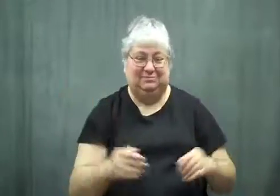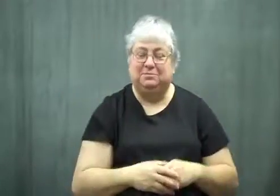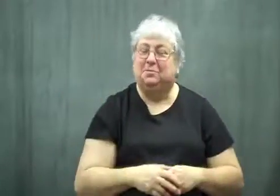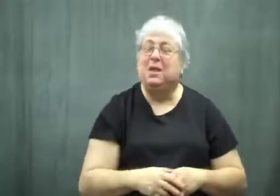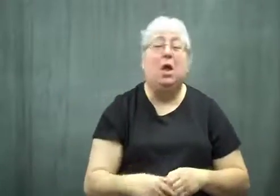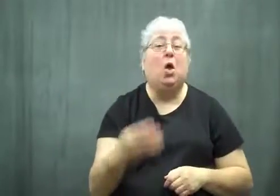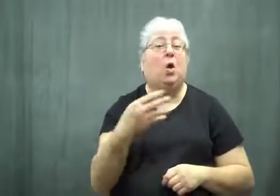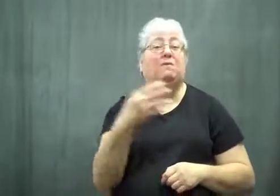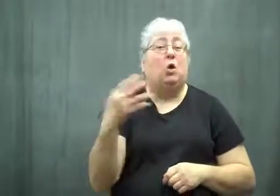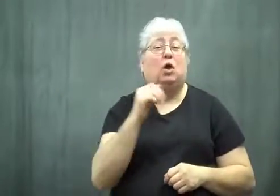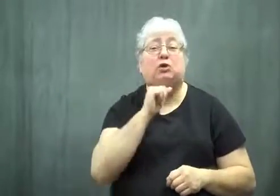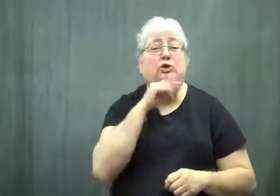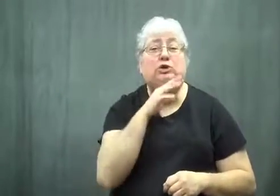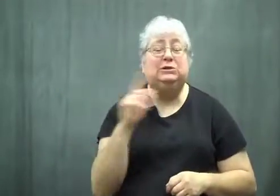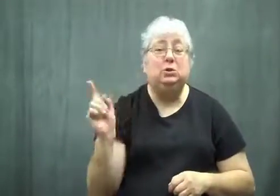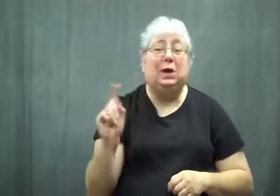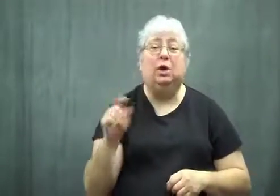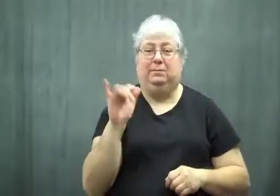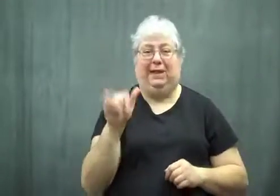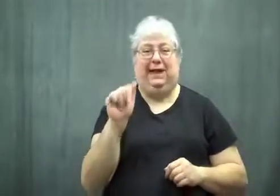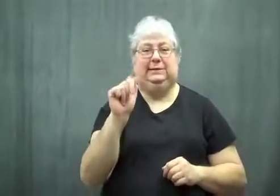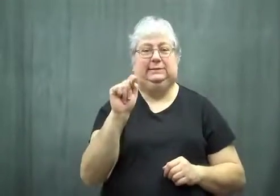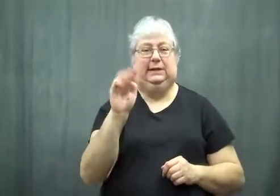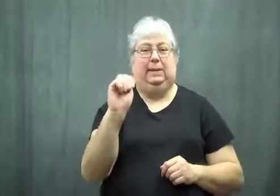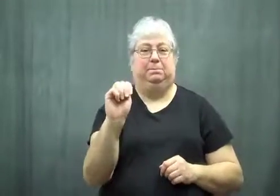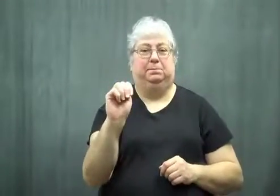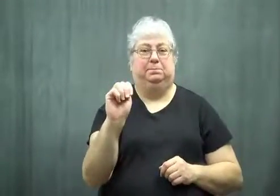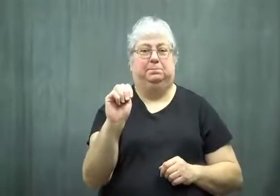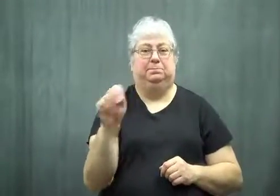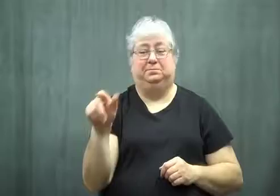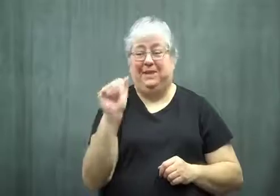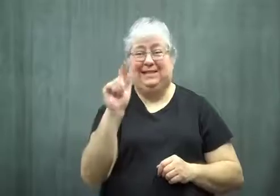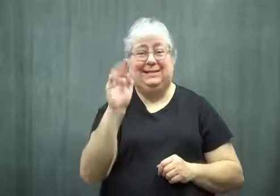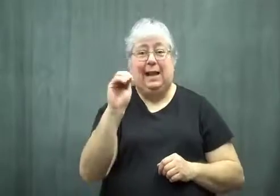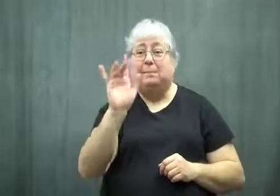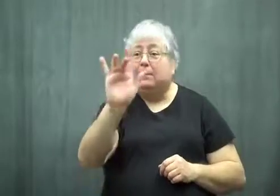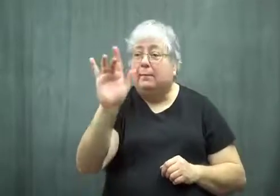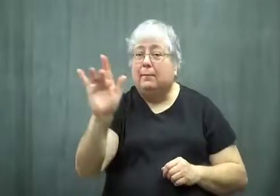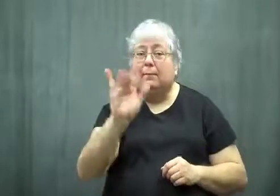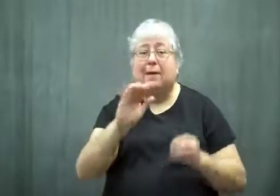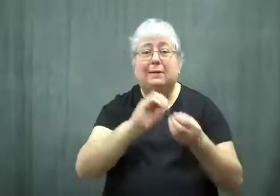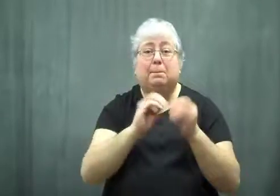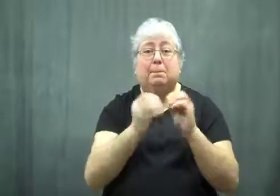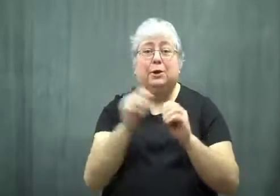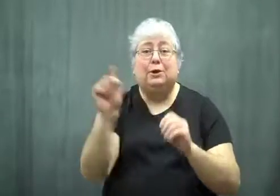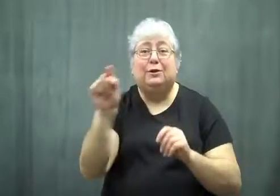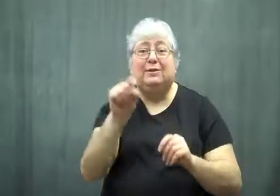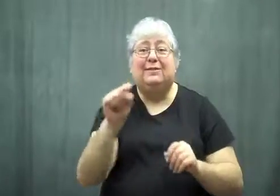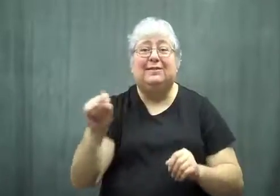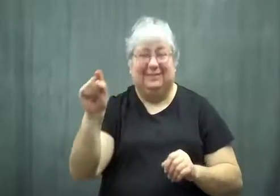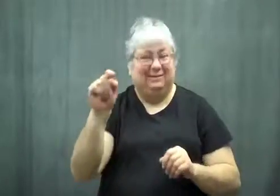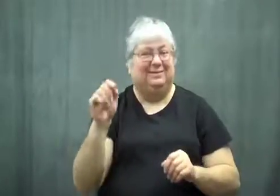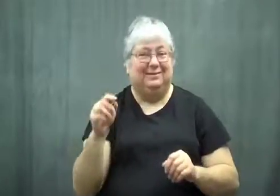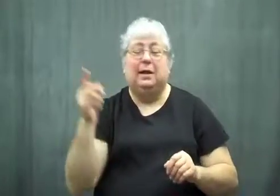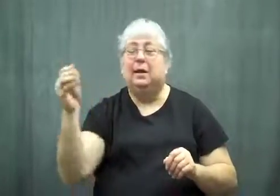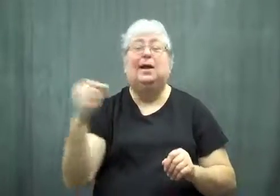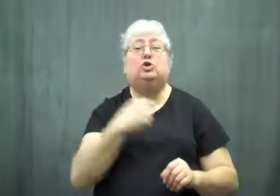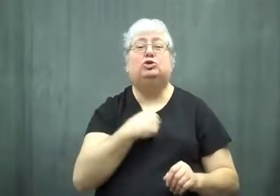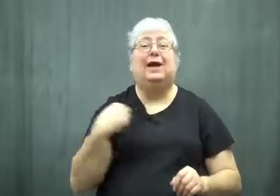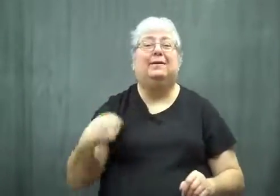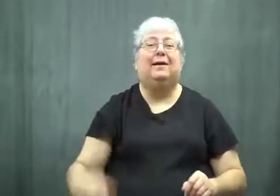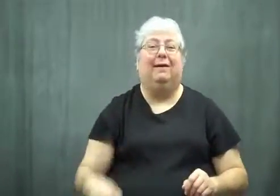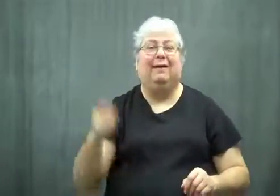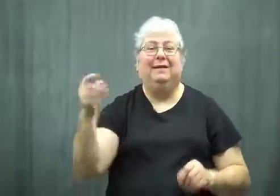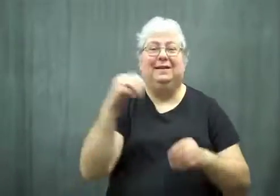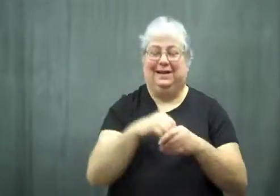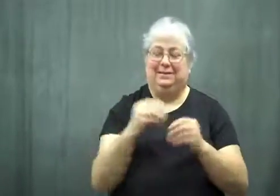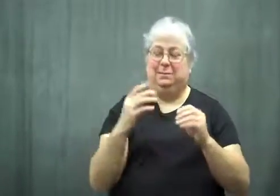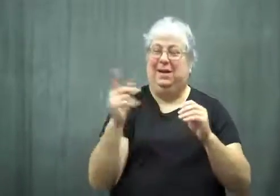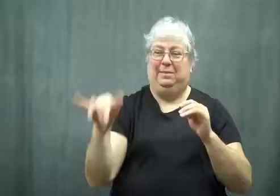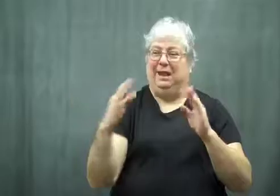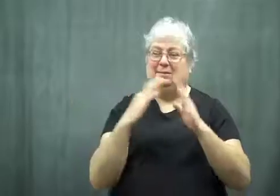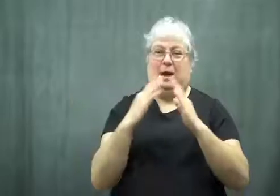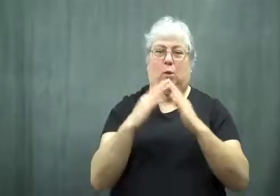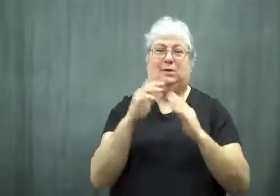Number four is the ATM, the buttons on the ATM machine.